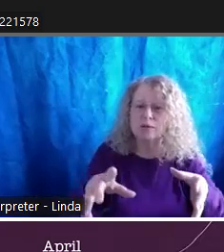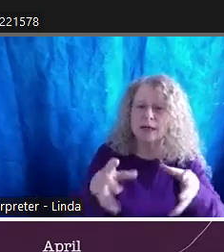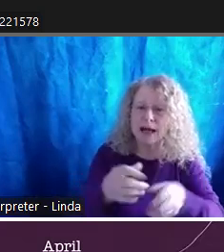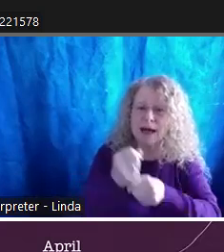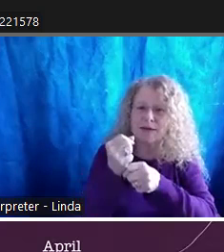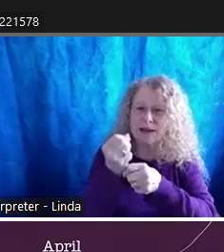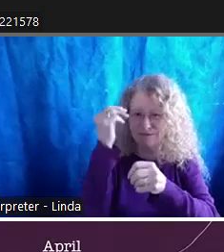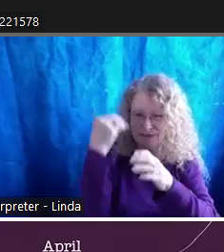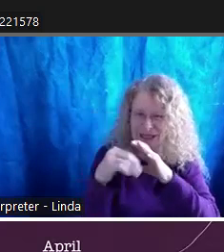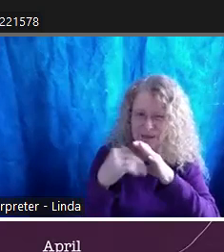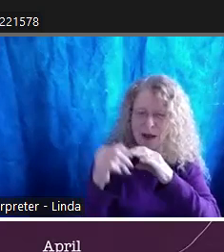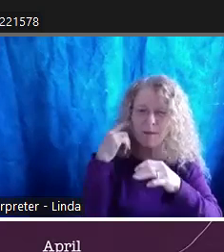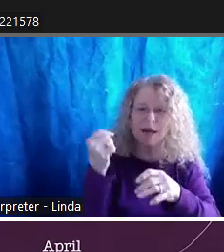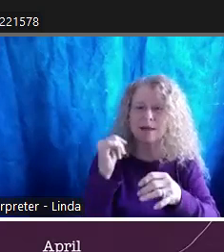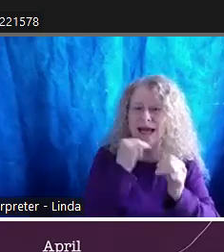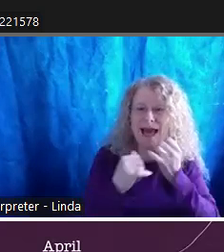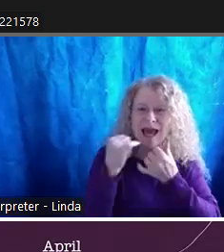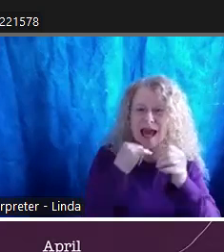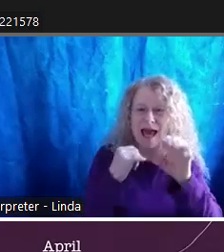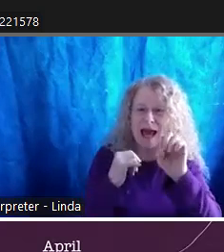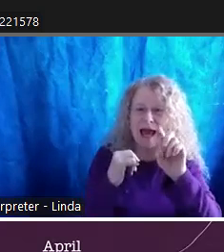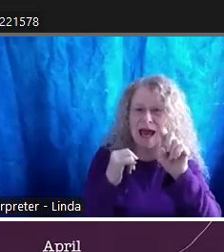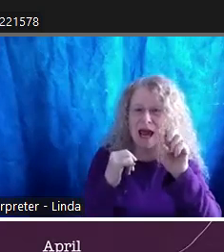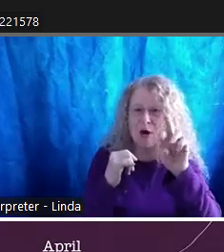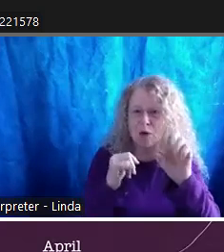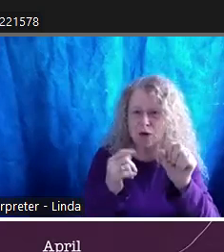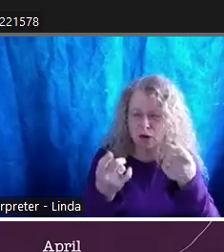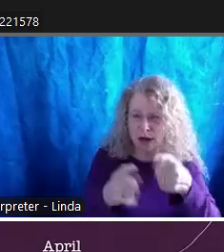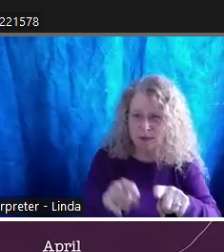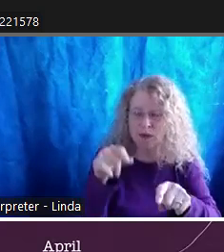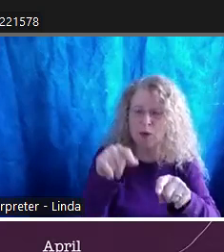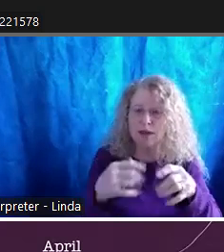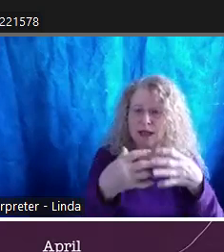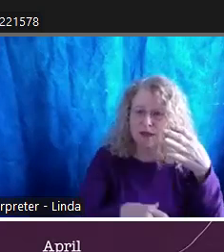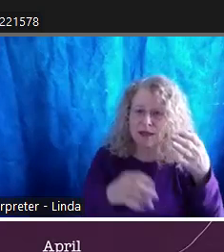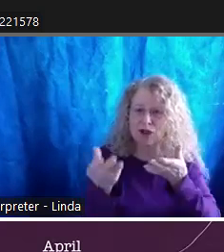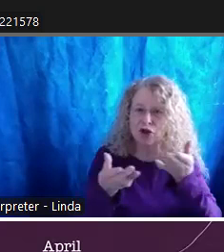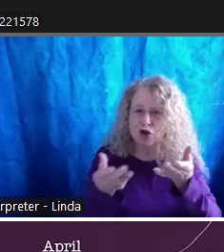SO THIS LISTSERV IS GOING TO SIMPLIFY THINGS, SO I WANTED TO WALK YOU THROUGH IT REAL QUICK.